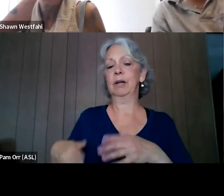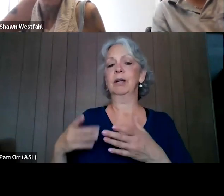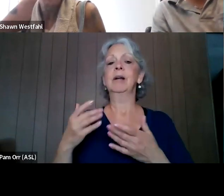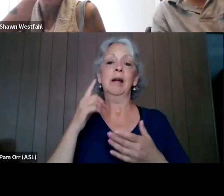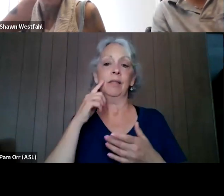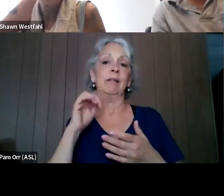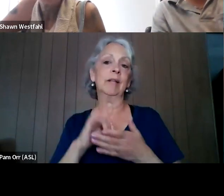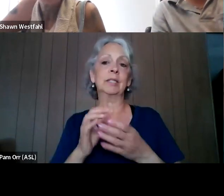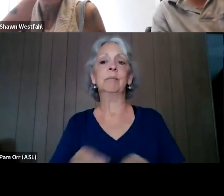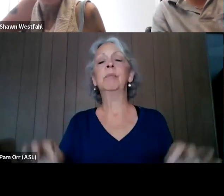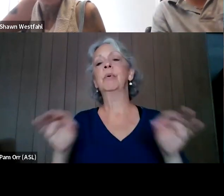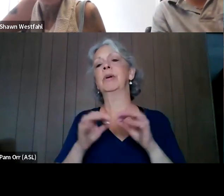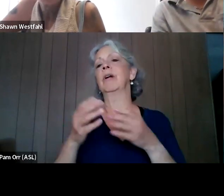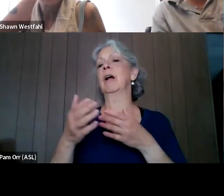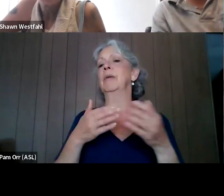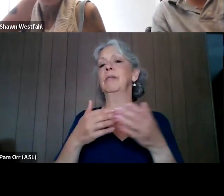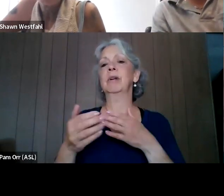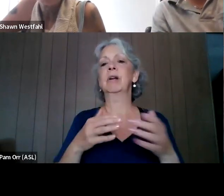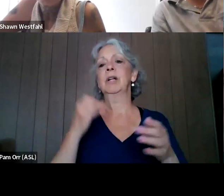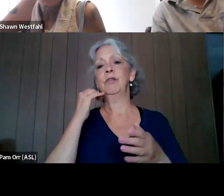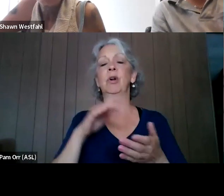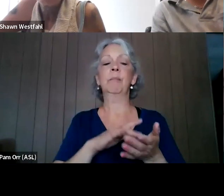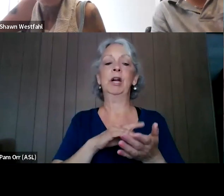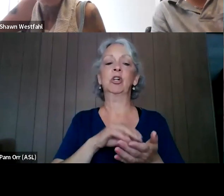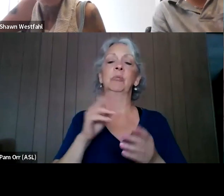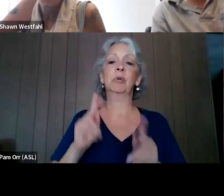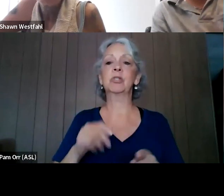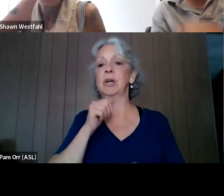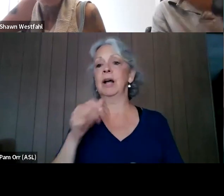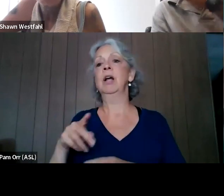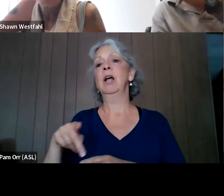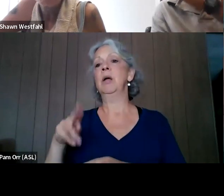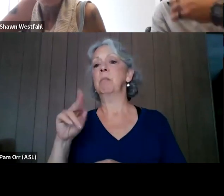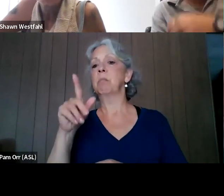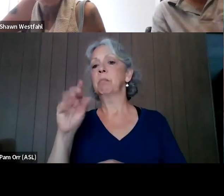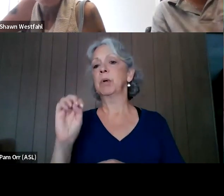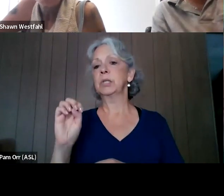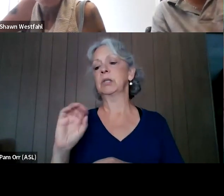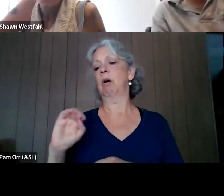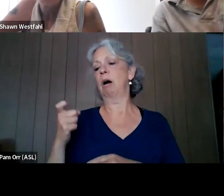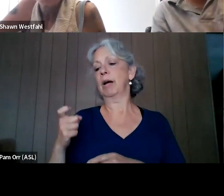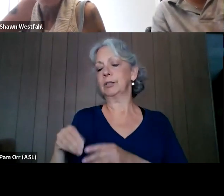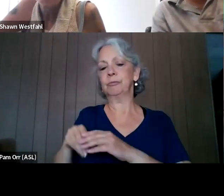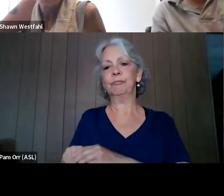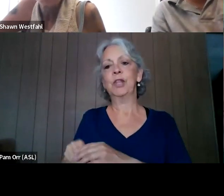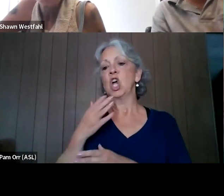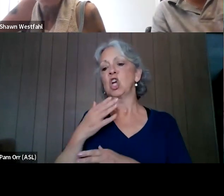Yeah, regardless of being a medical person or not, pulse ox is a really great tool to have in your toolkit when providing support to folks